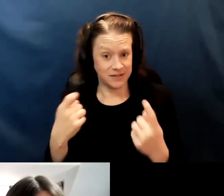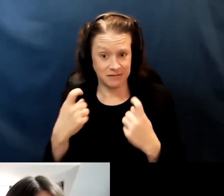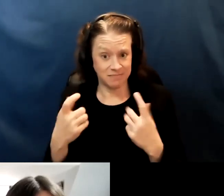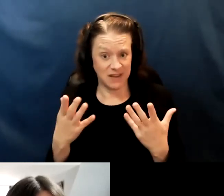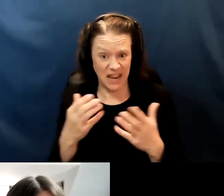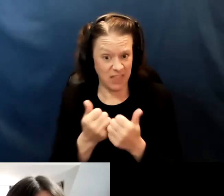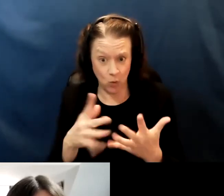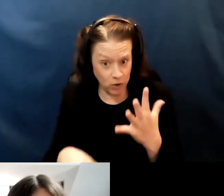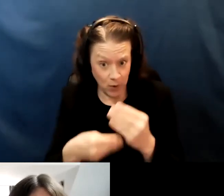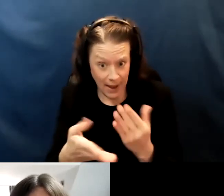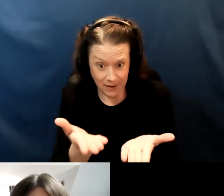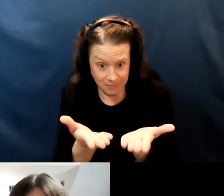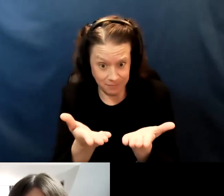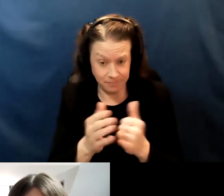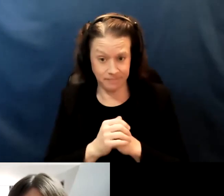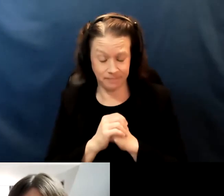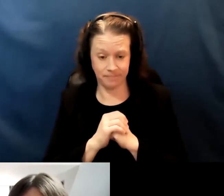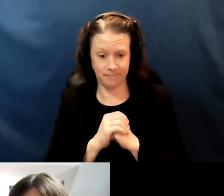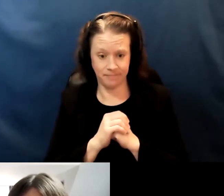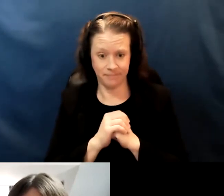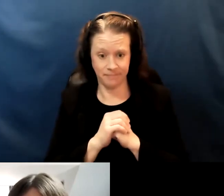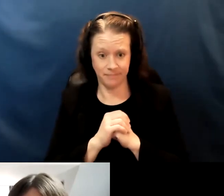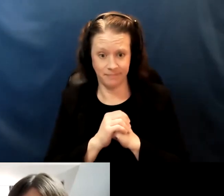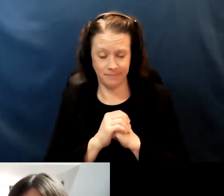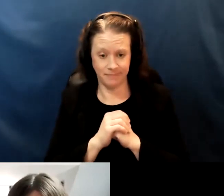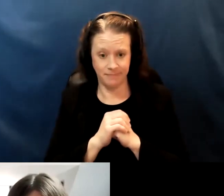Uhm...I mean, I missed the last two